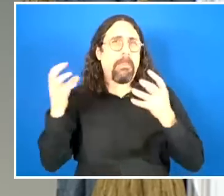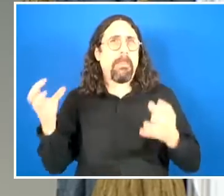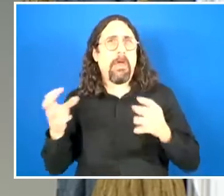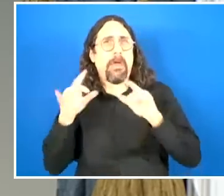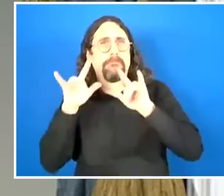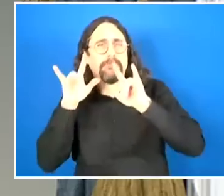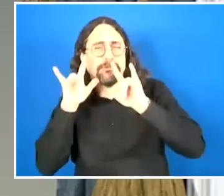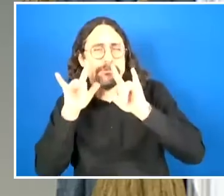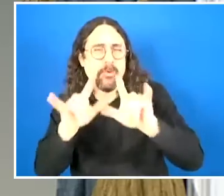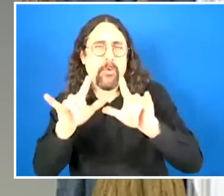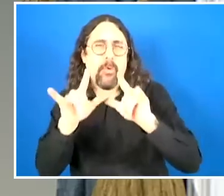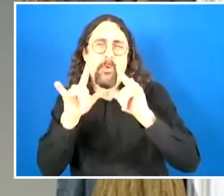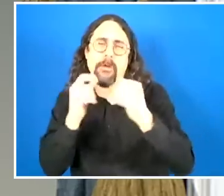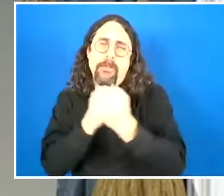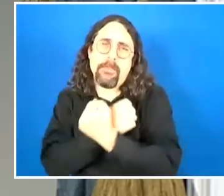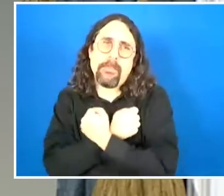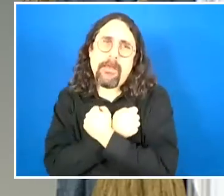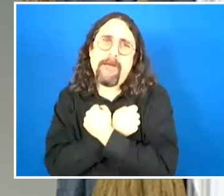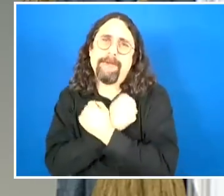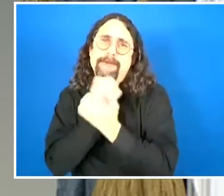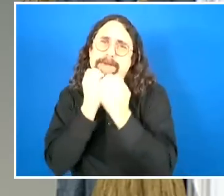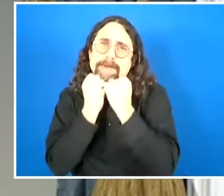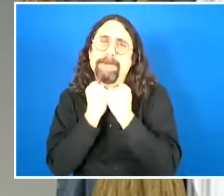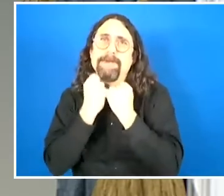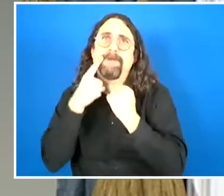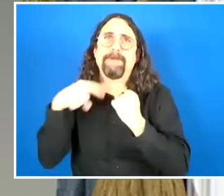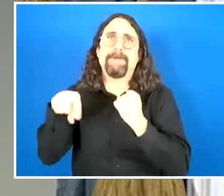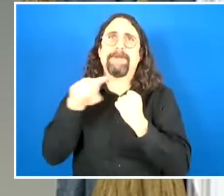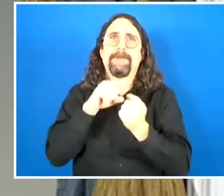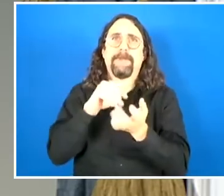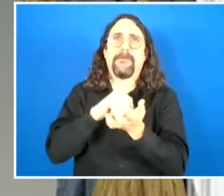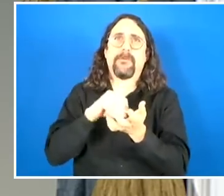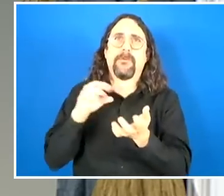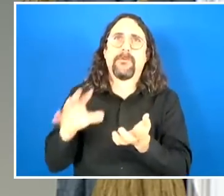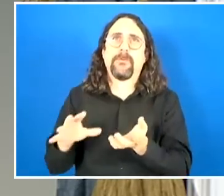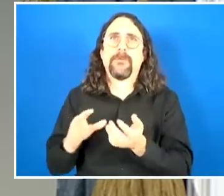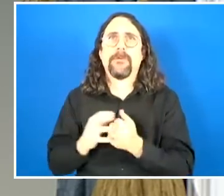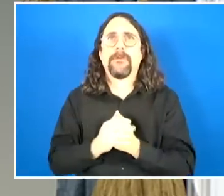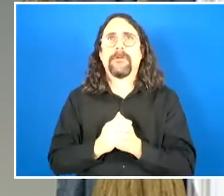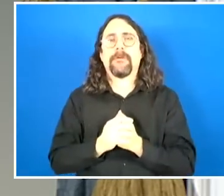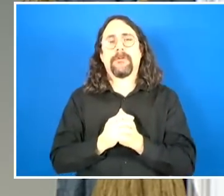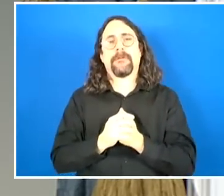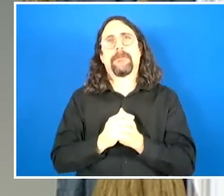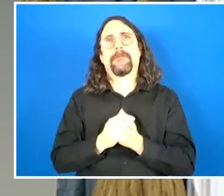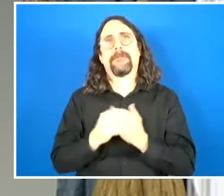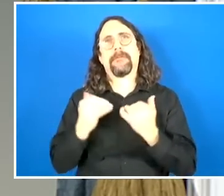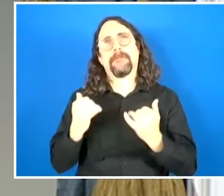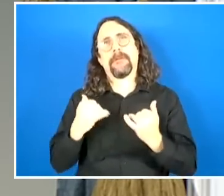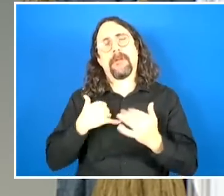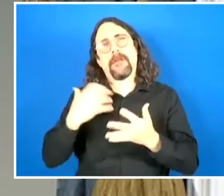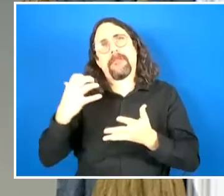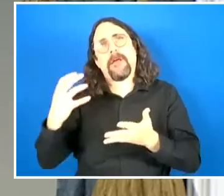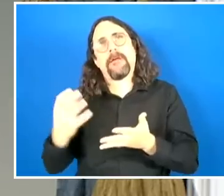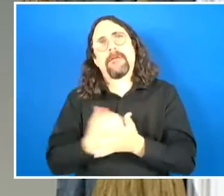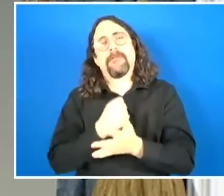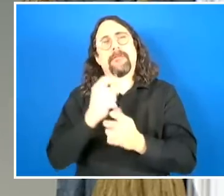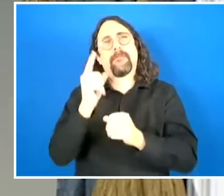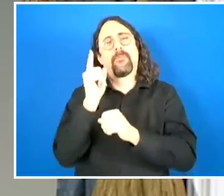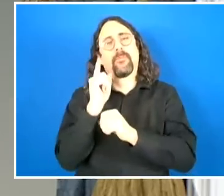BUT I DO WANT TO KETA A MOMENT TO THANK THE TEACHERS WHO ARE TEACHING. THE ADMINISTRATORS